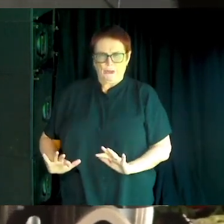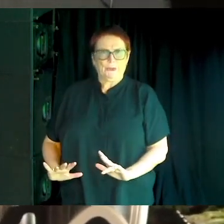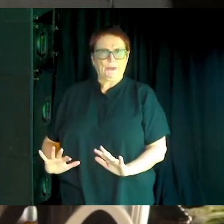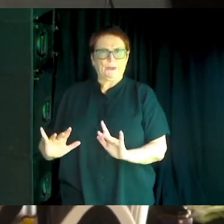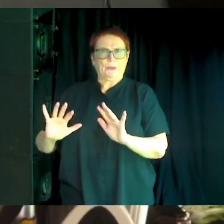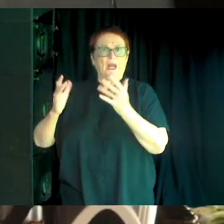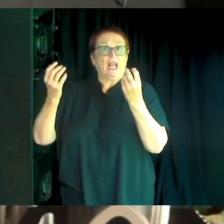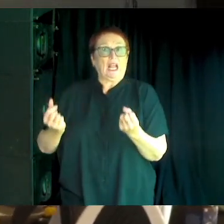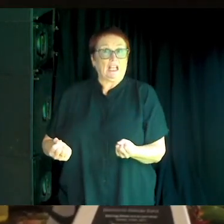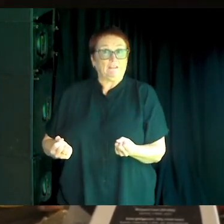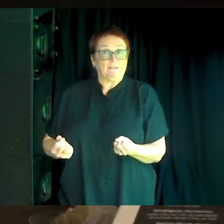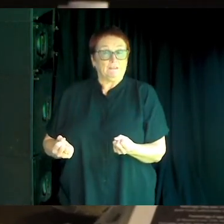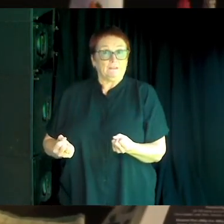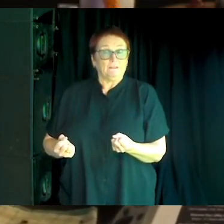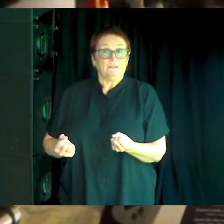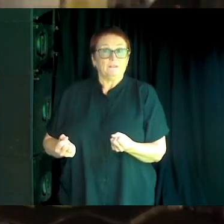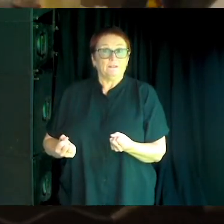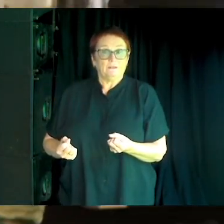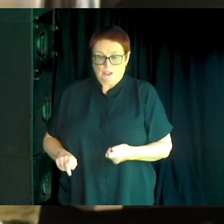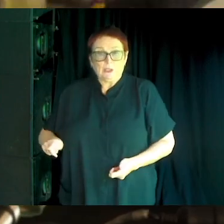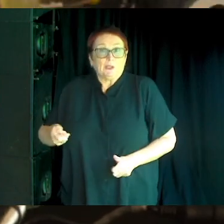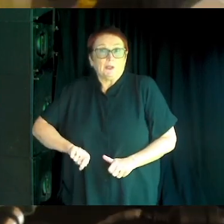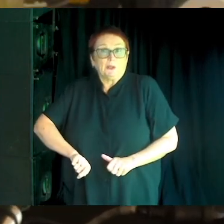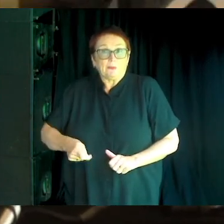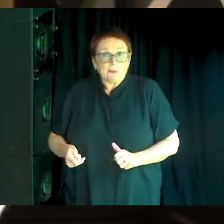so what first thing is you obviously turn on it uh turn on the gas